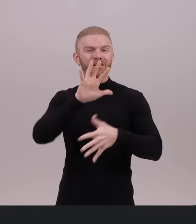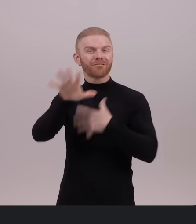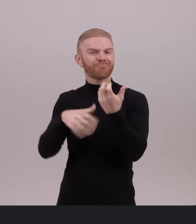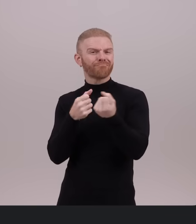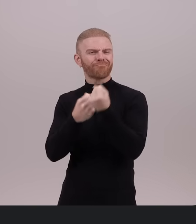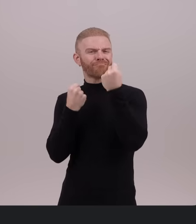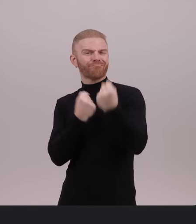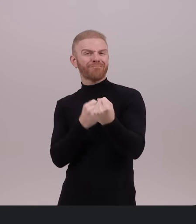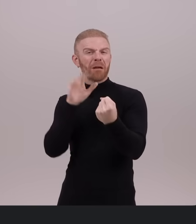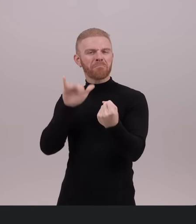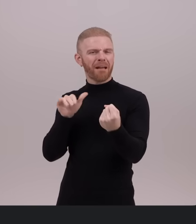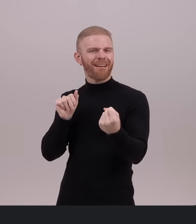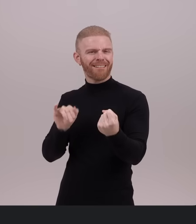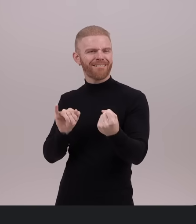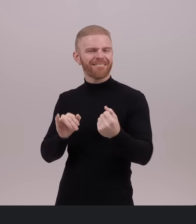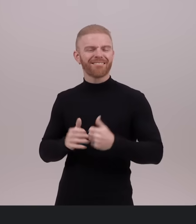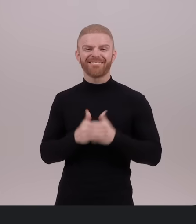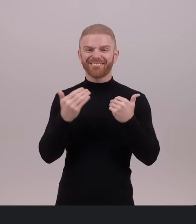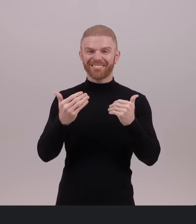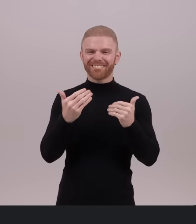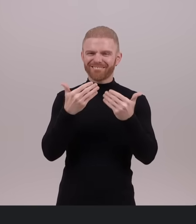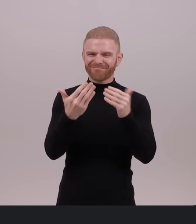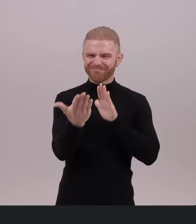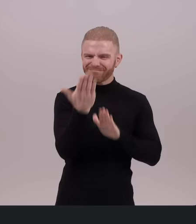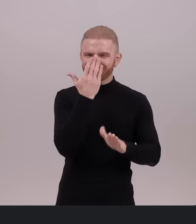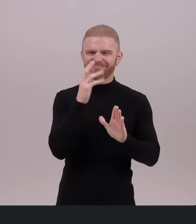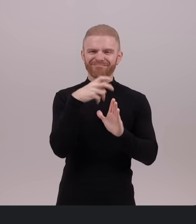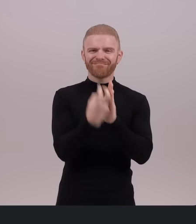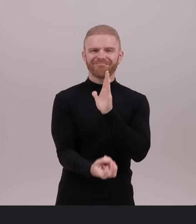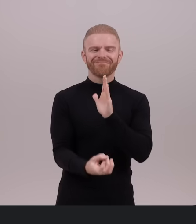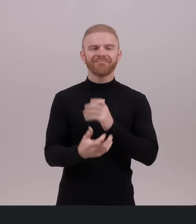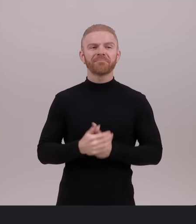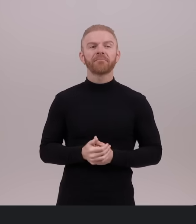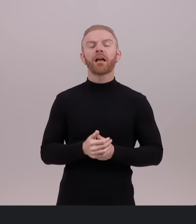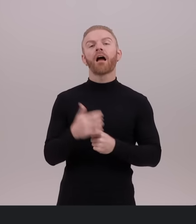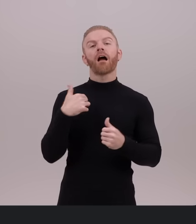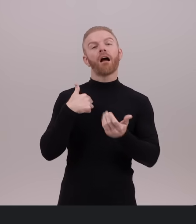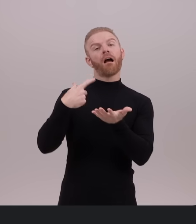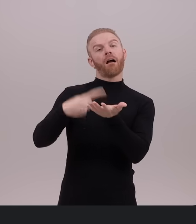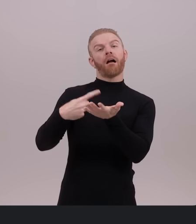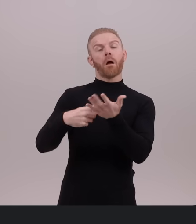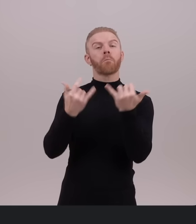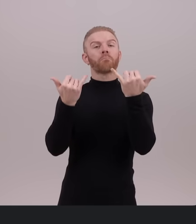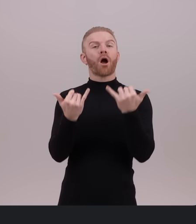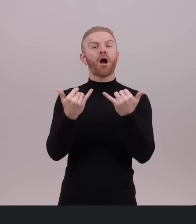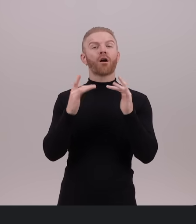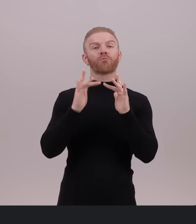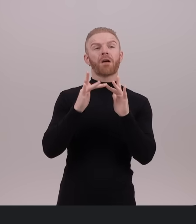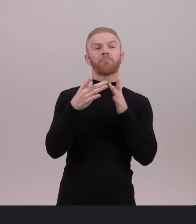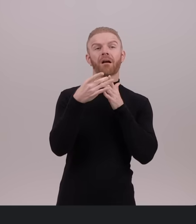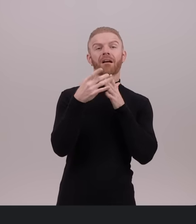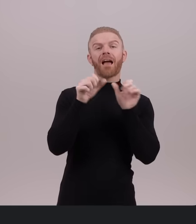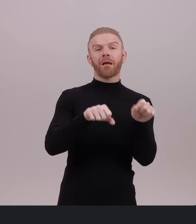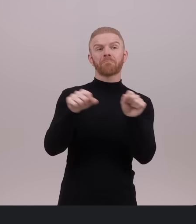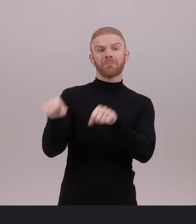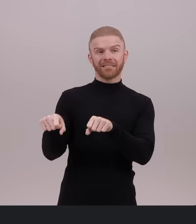Let's dive in. When I talk about modern web capabilities, the question I hear the most from fellow developers